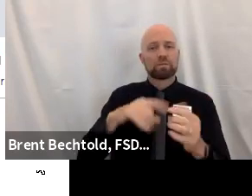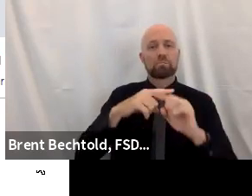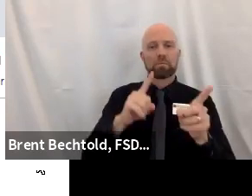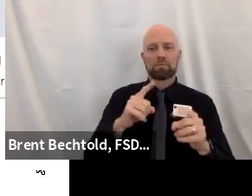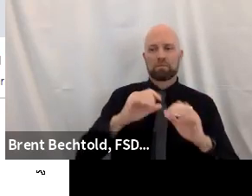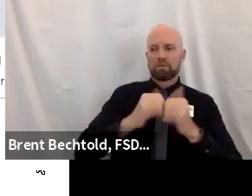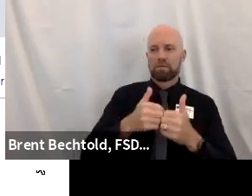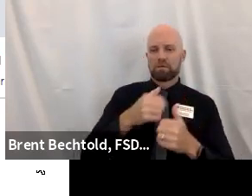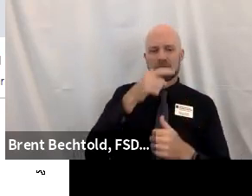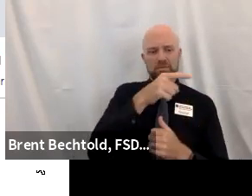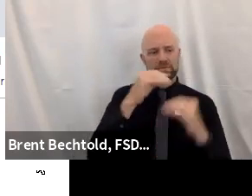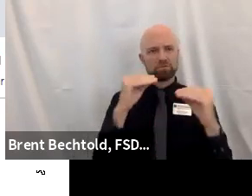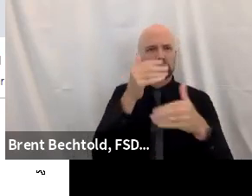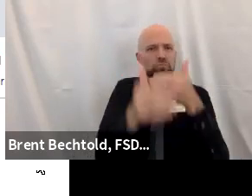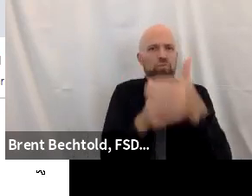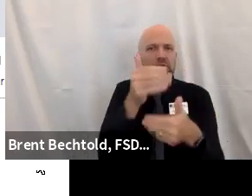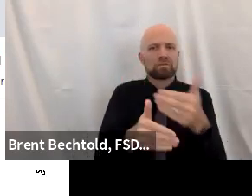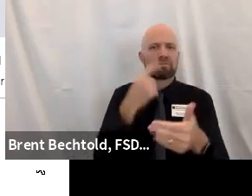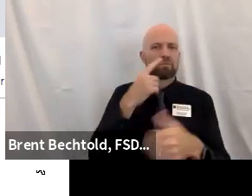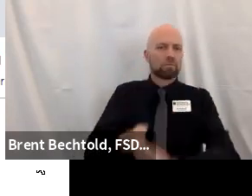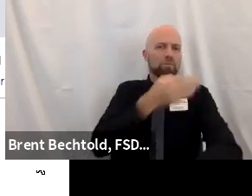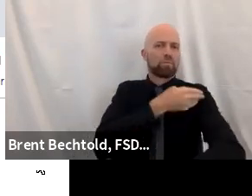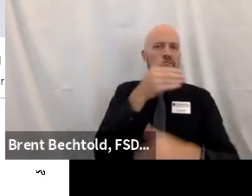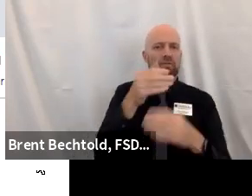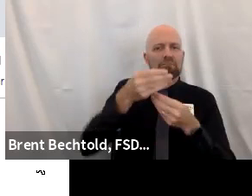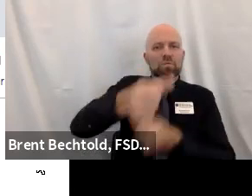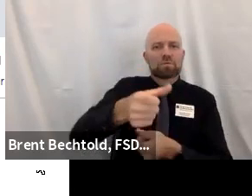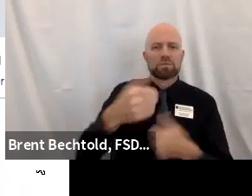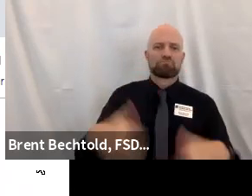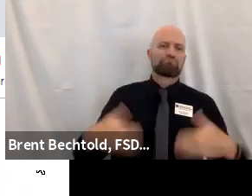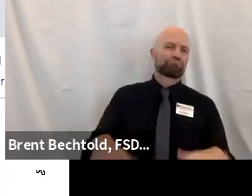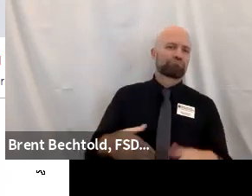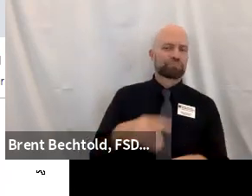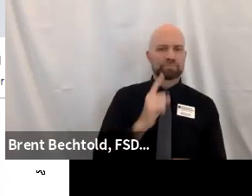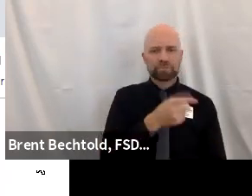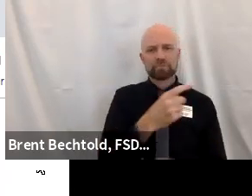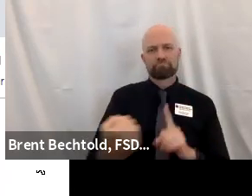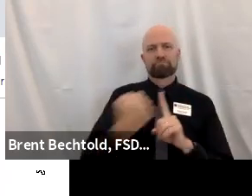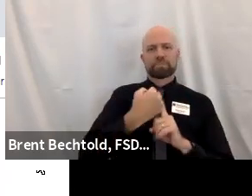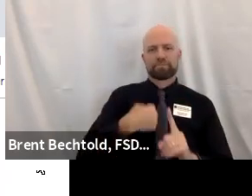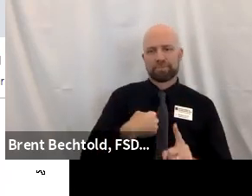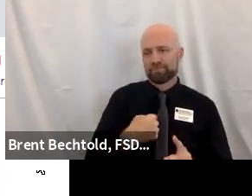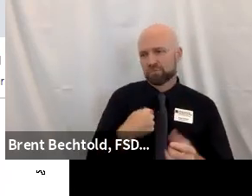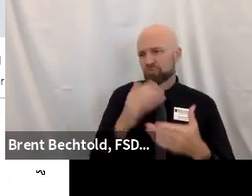we work with deaf students and how we teach the process for improving their fluency.